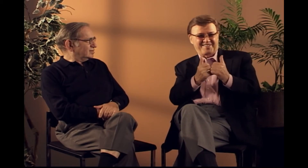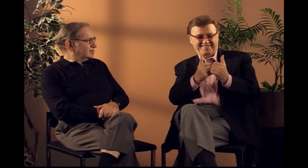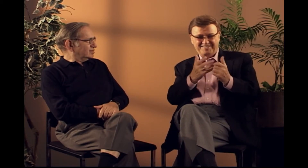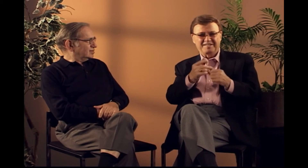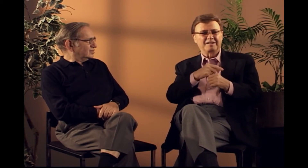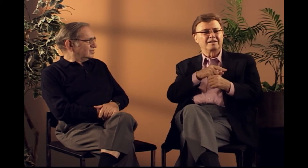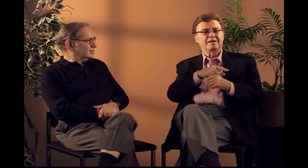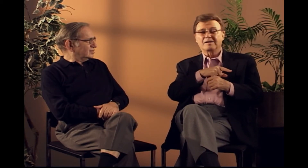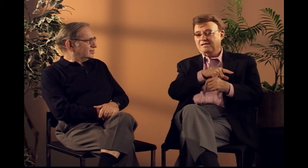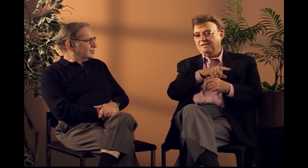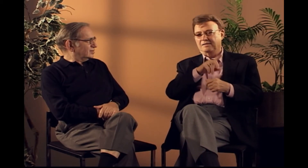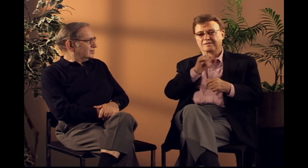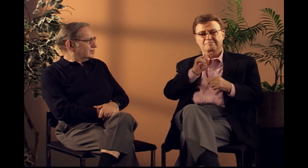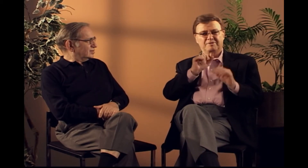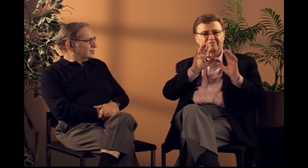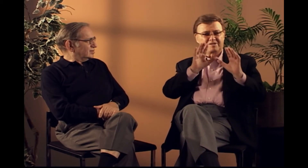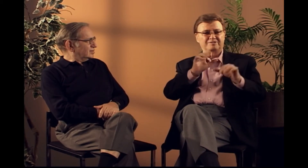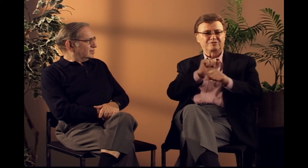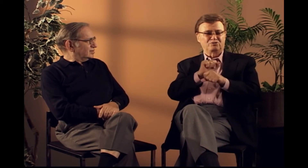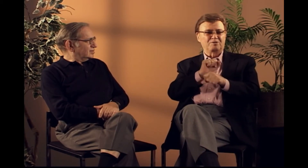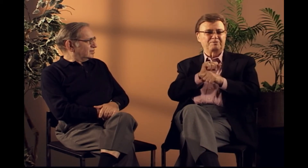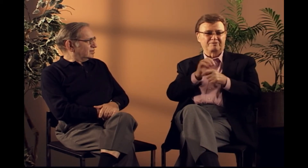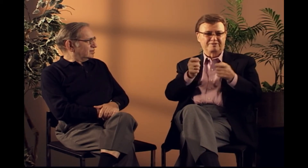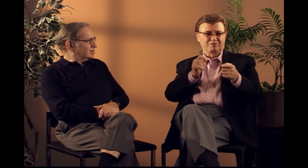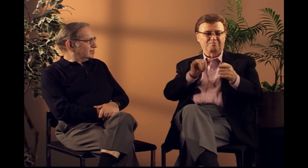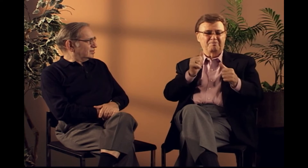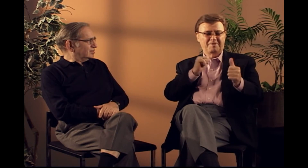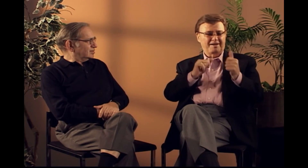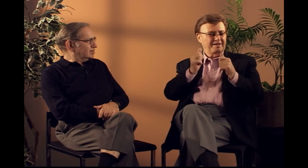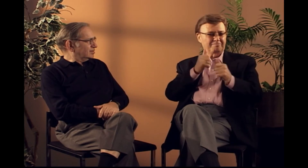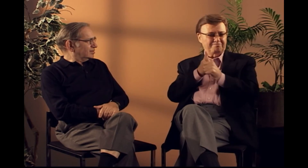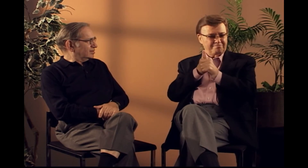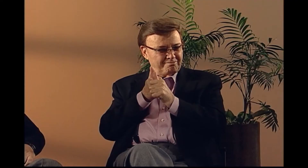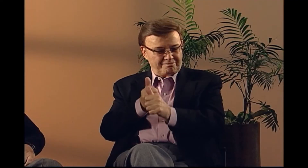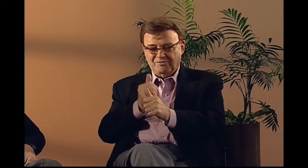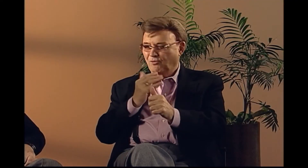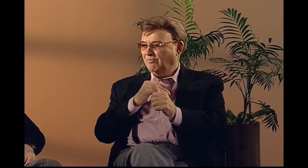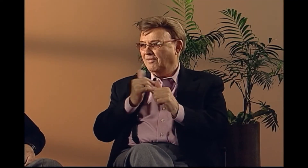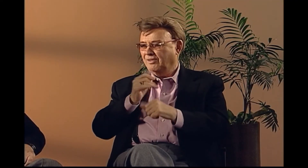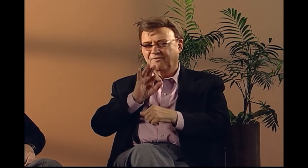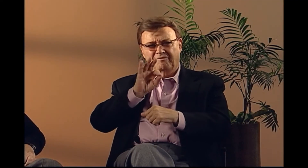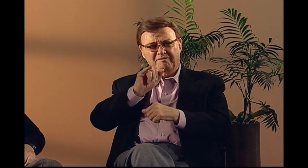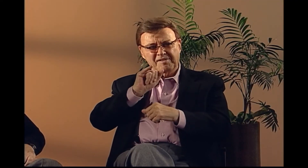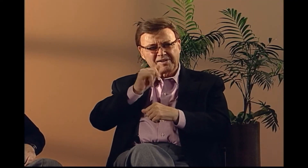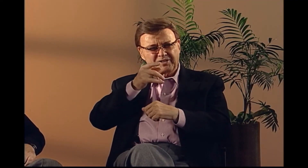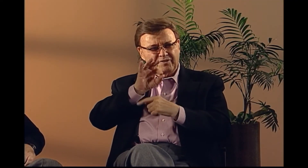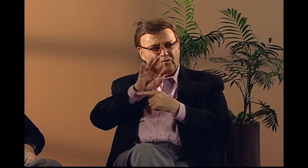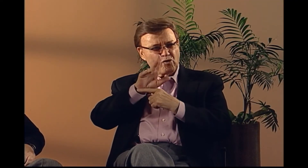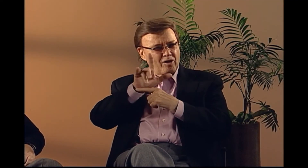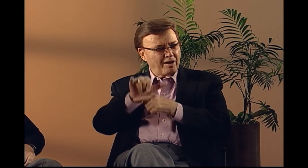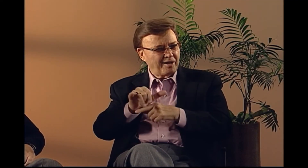And so I came for that. I was so excited to see how it was going to come off, and of course, he did a tremendous job producing